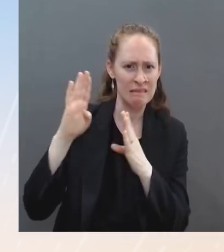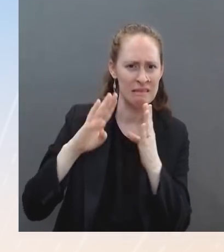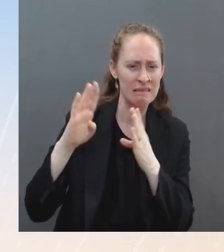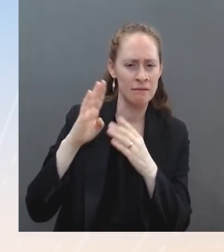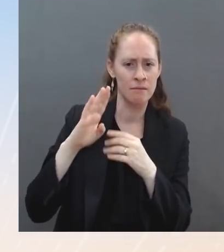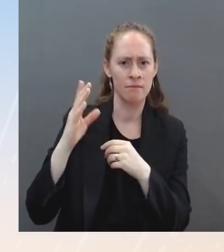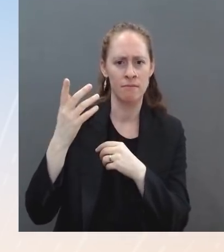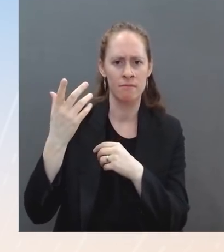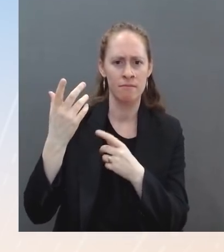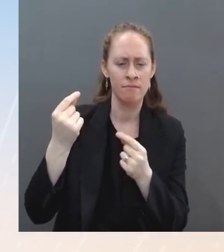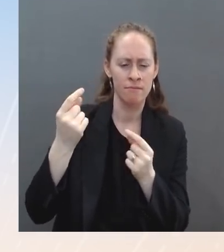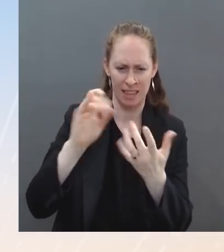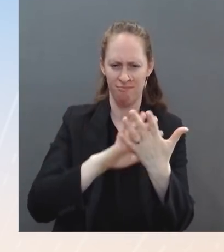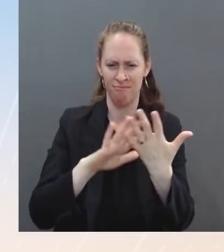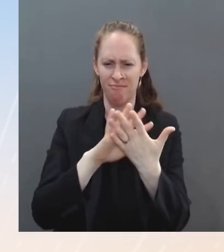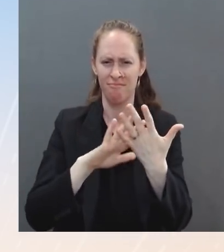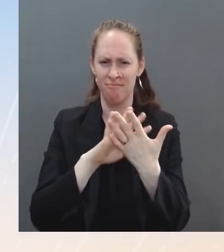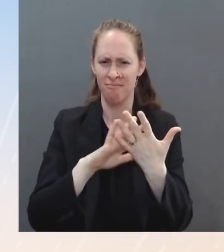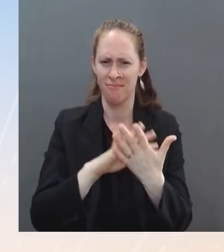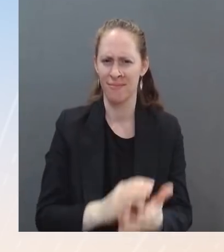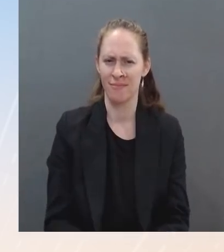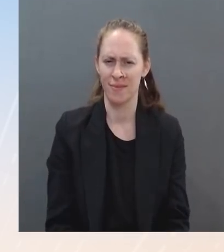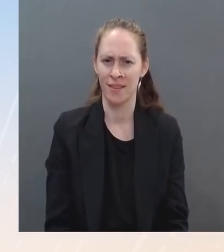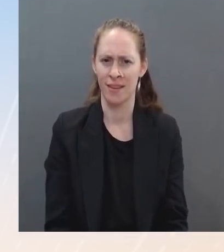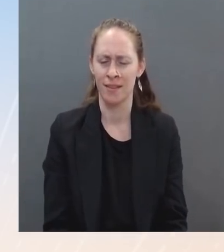to him to bring prices down for the American people at the pump.